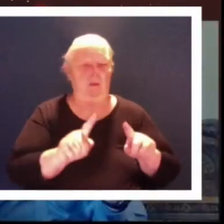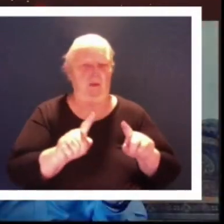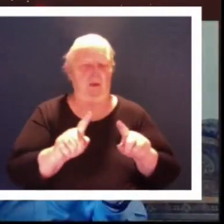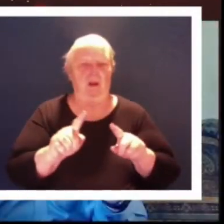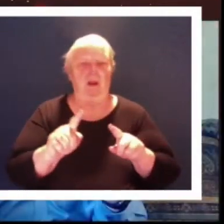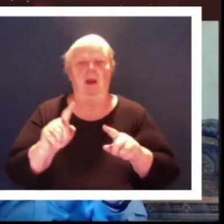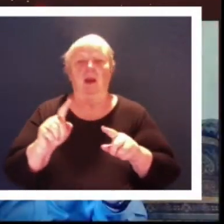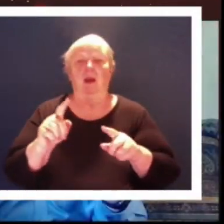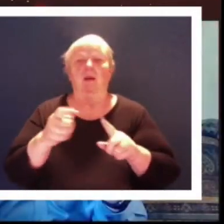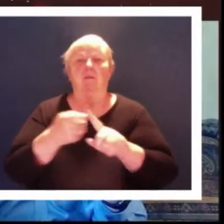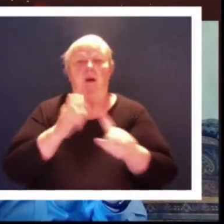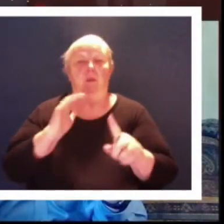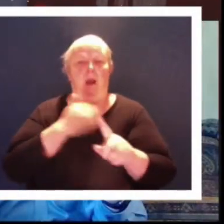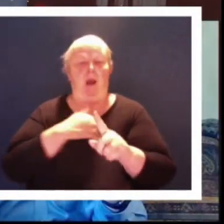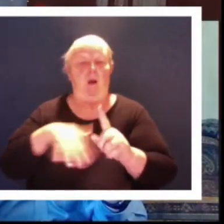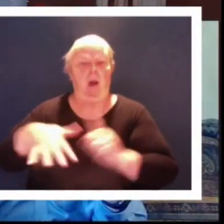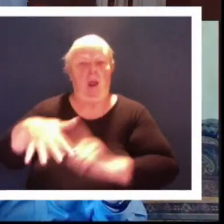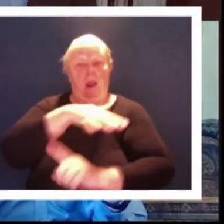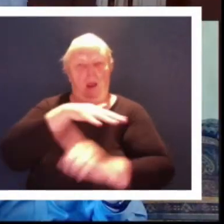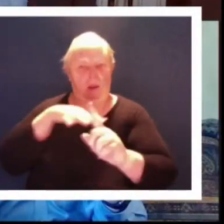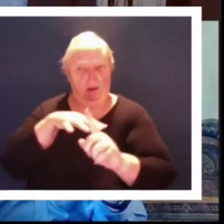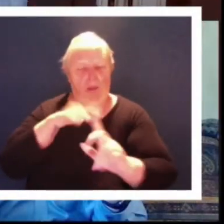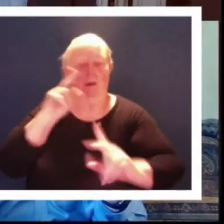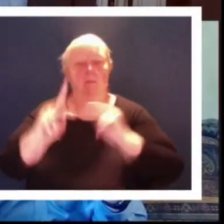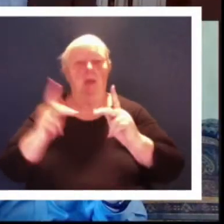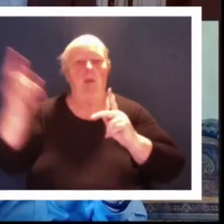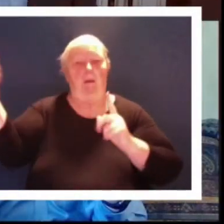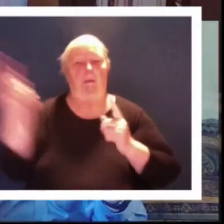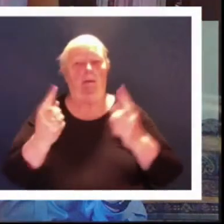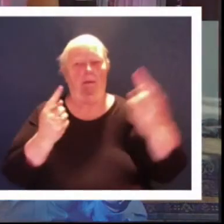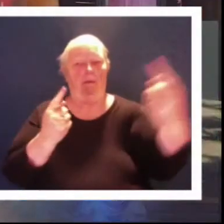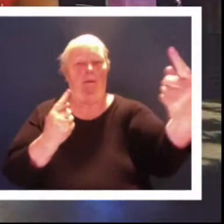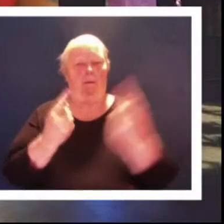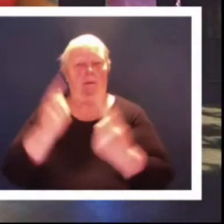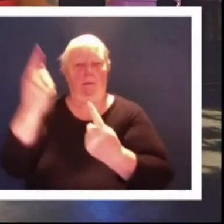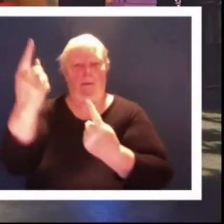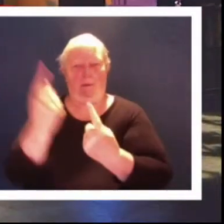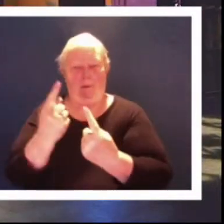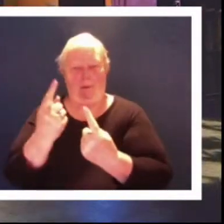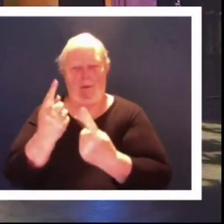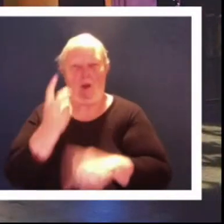Now, the really hard work to make this happen has come from each featured speaker